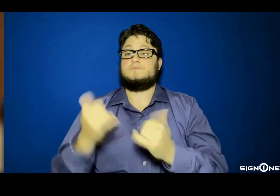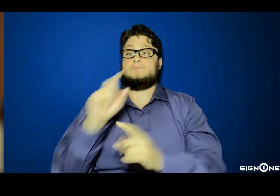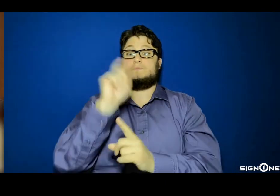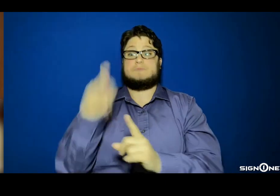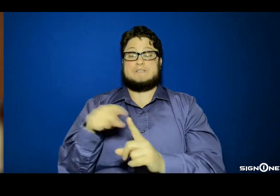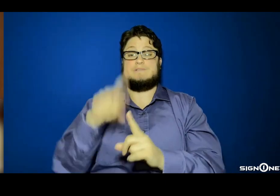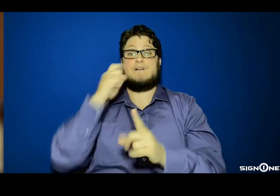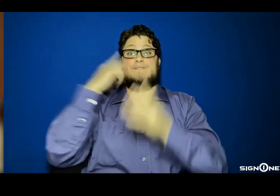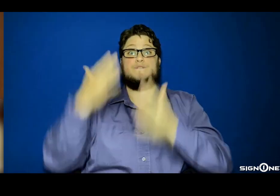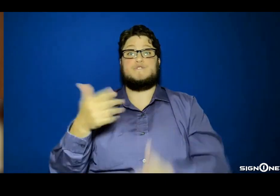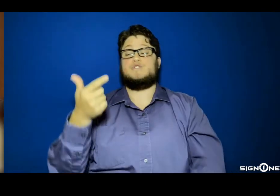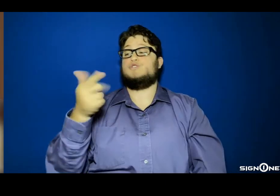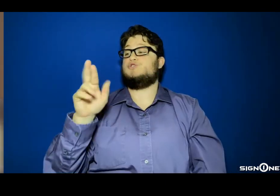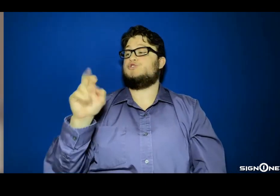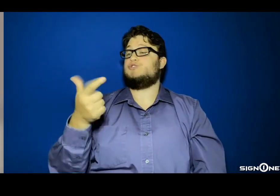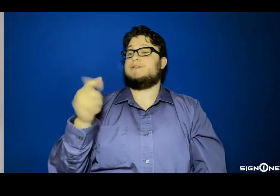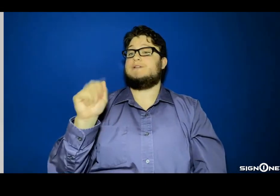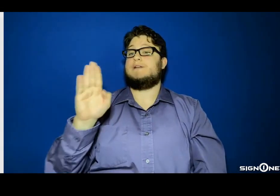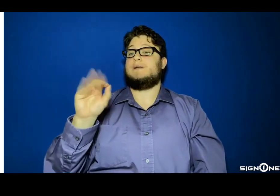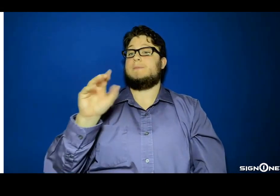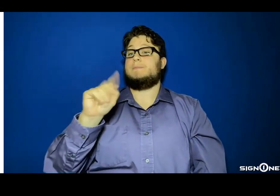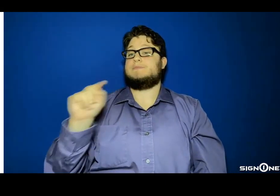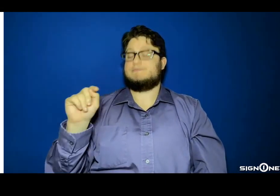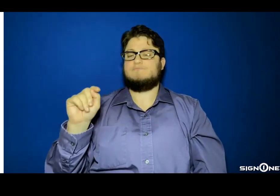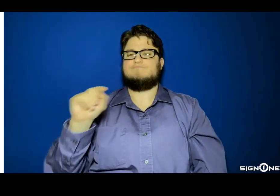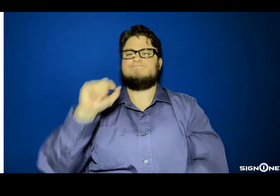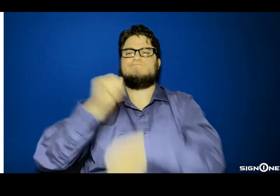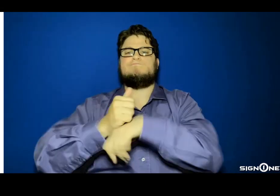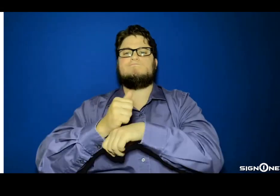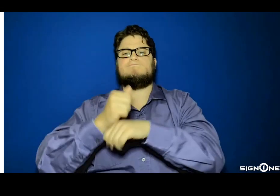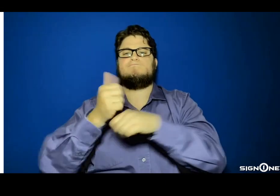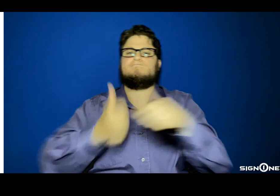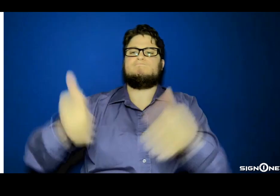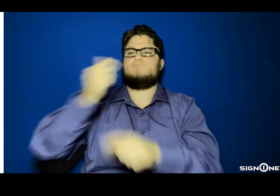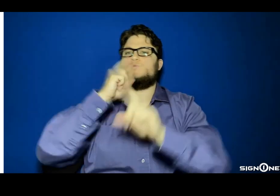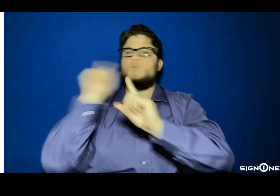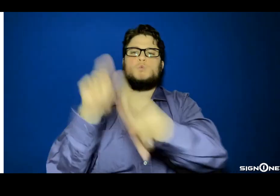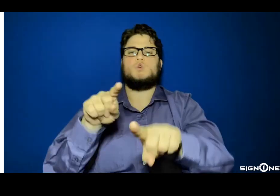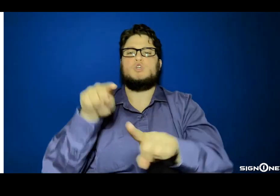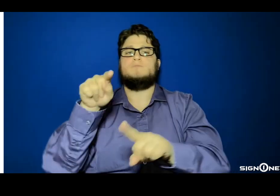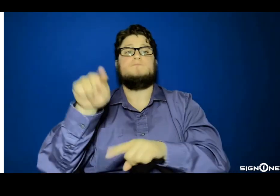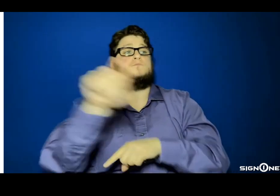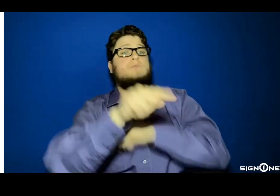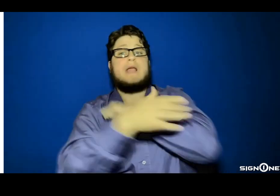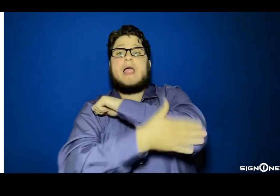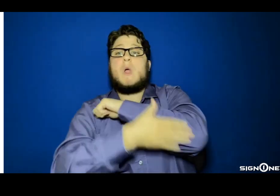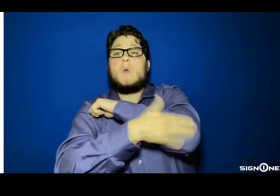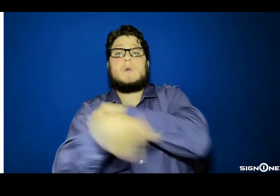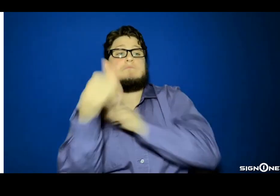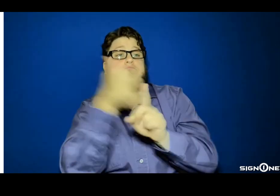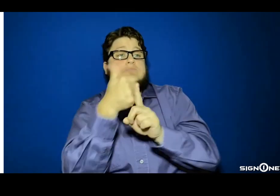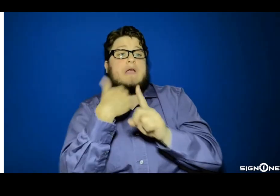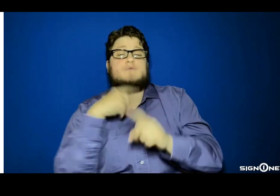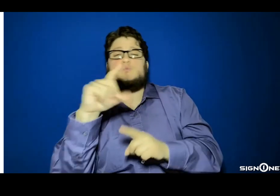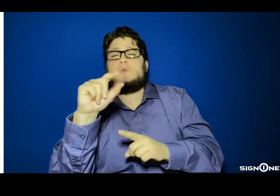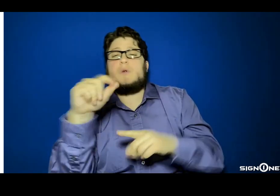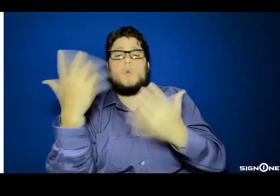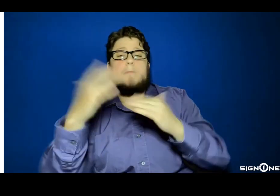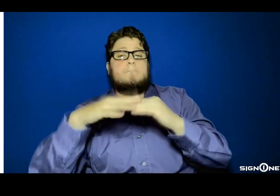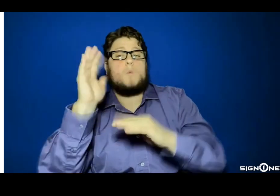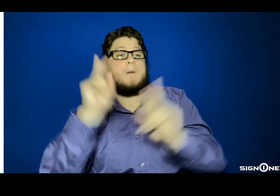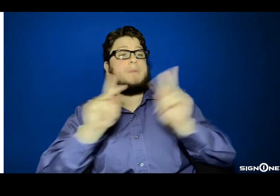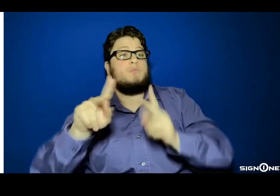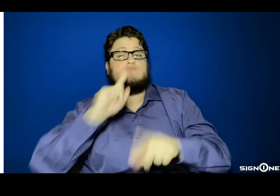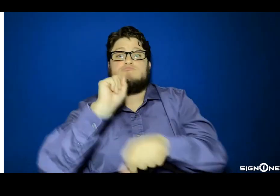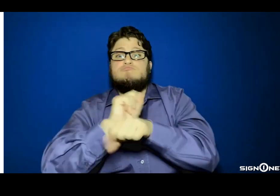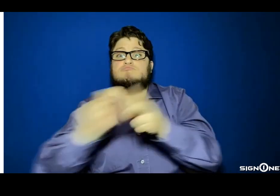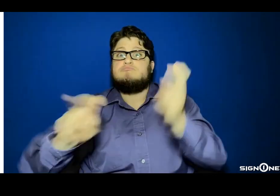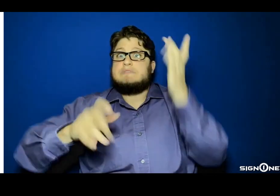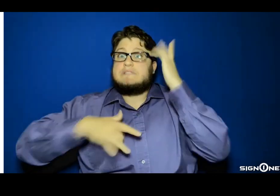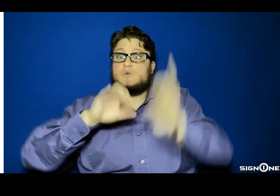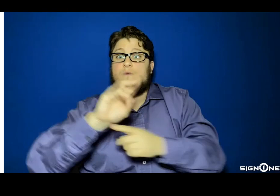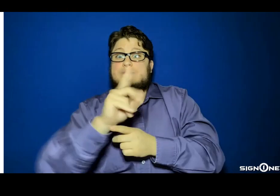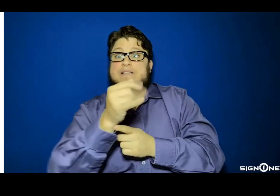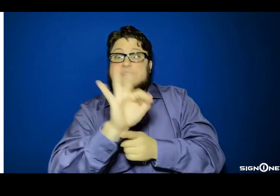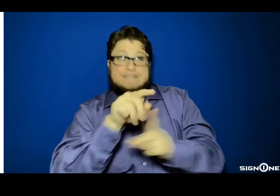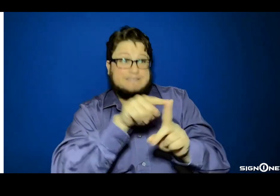Now Texas Governor Greg Abbott has issued an executive order making face masks mandatory